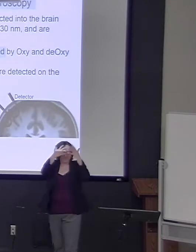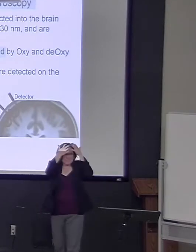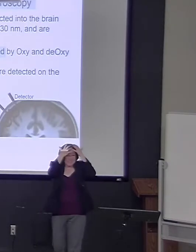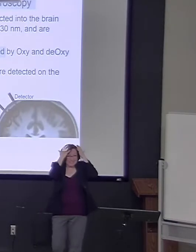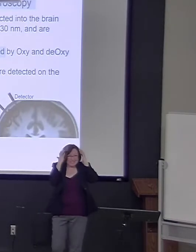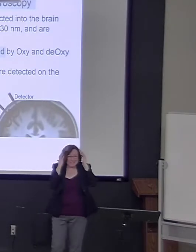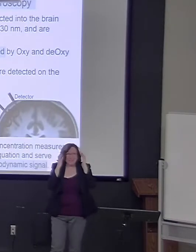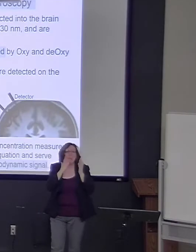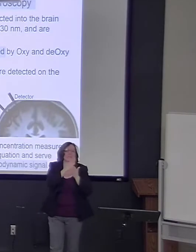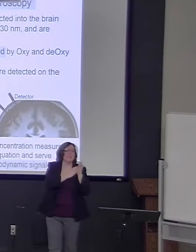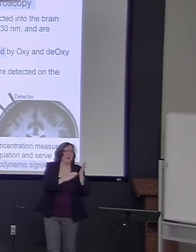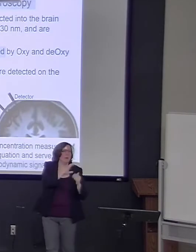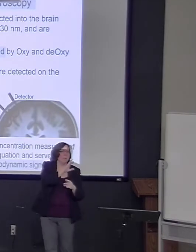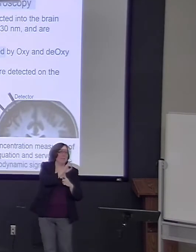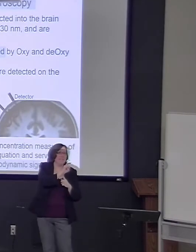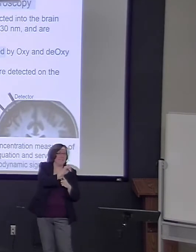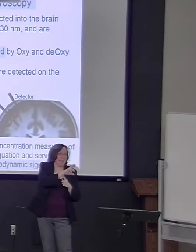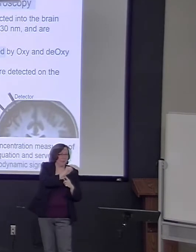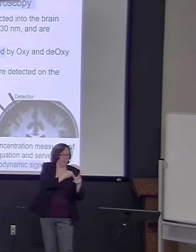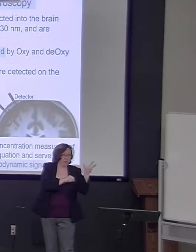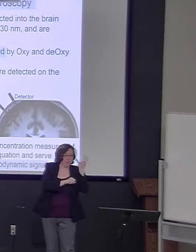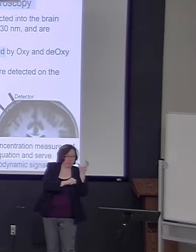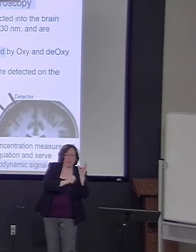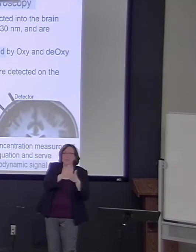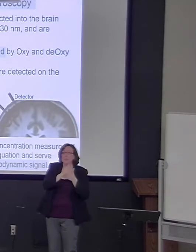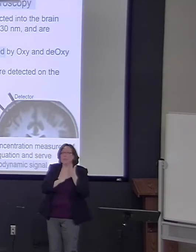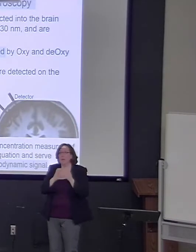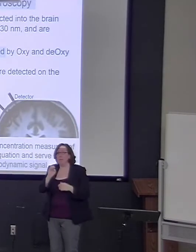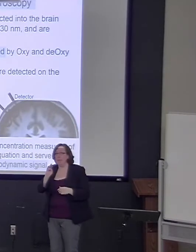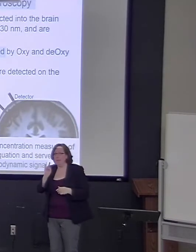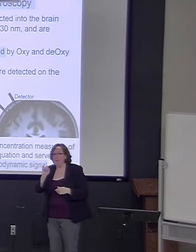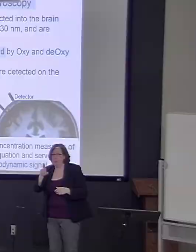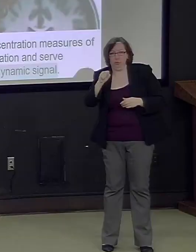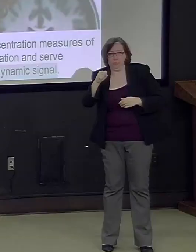and the detectors actually give us information